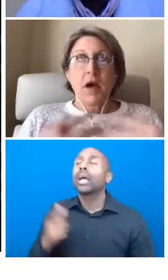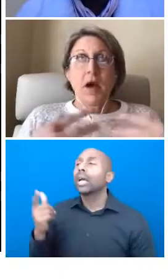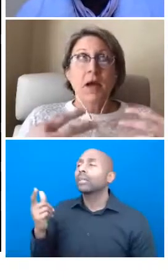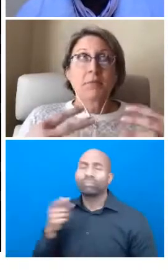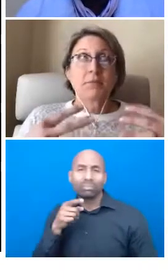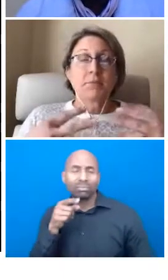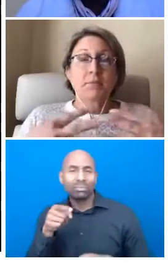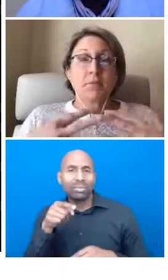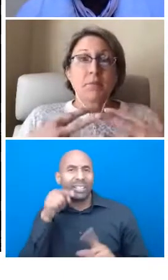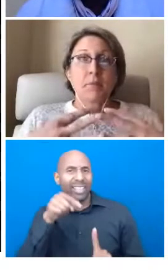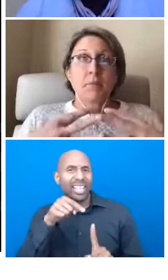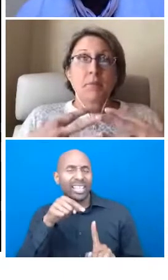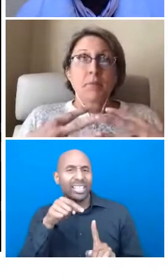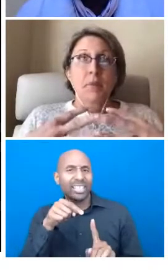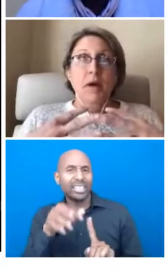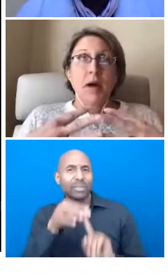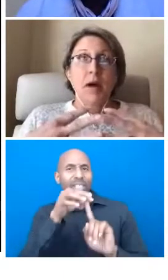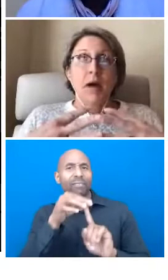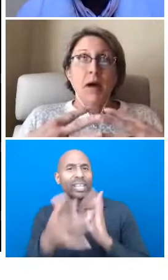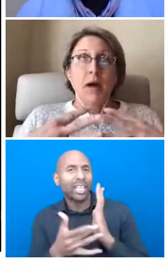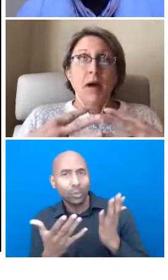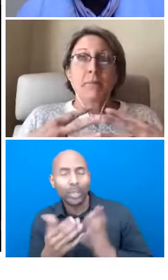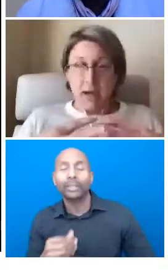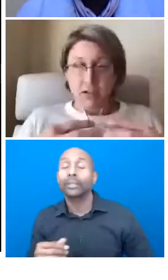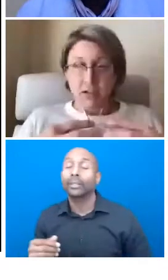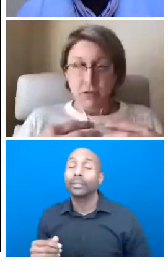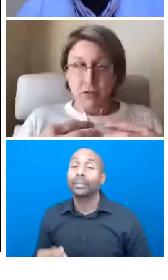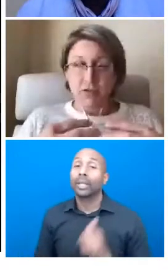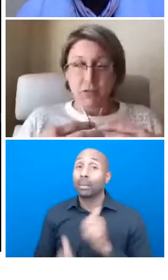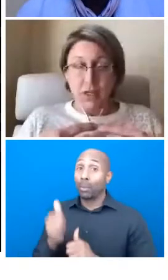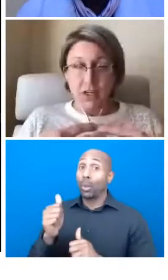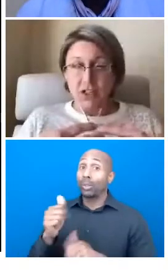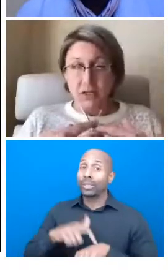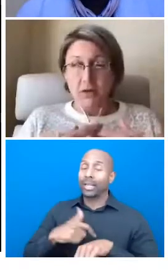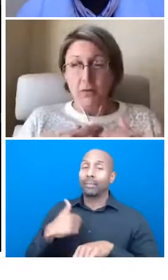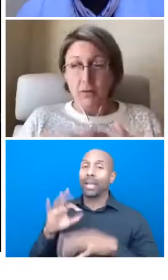Kim: I most connect to Swedish and Norwegian.